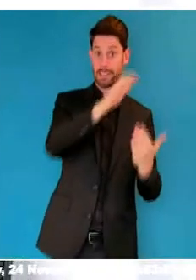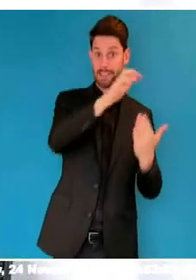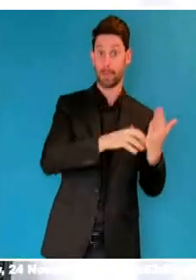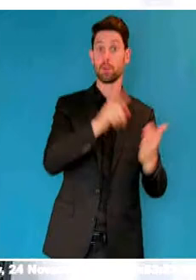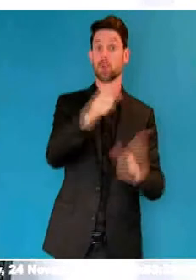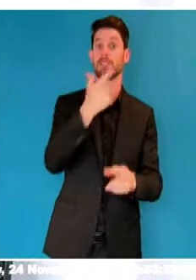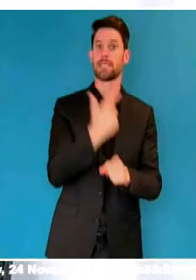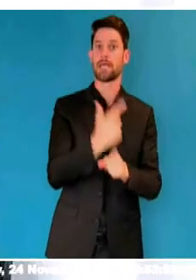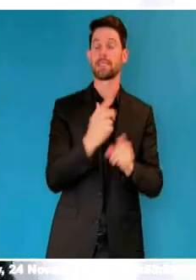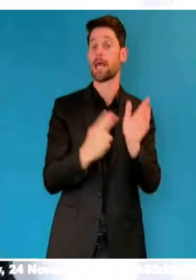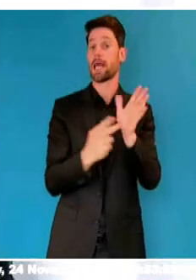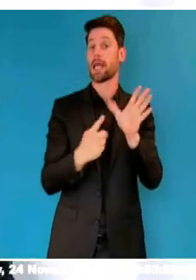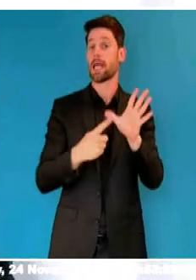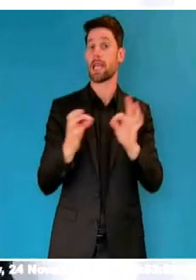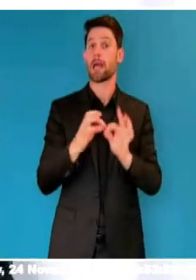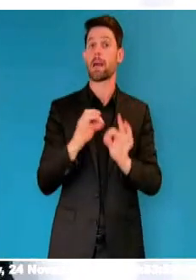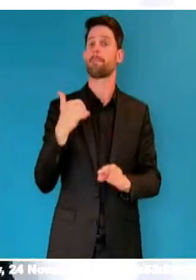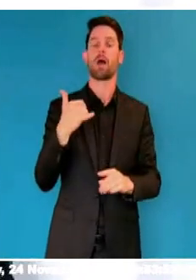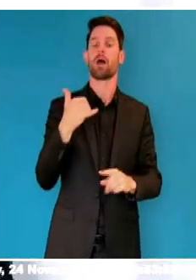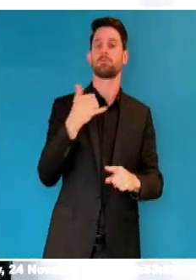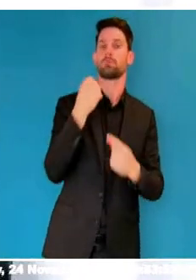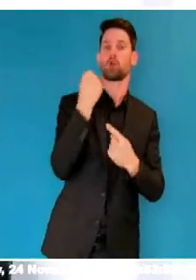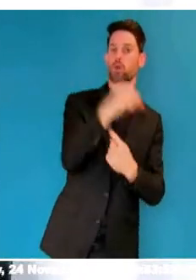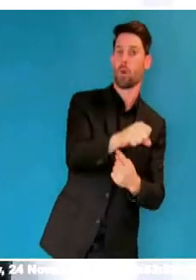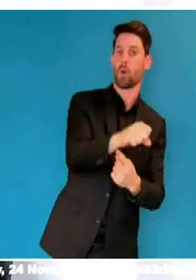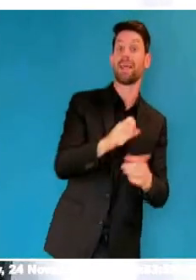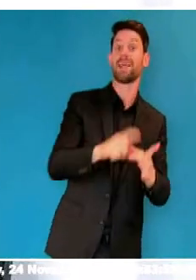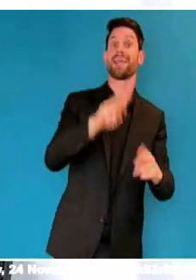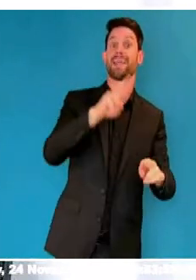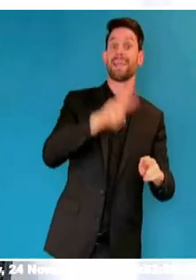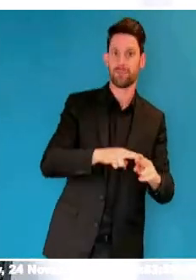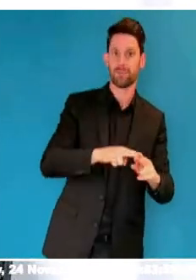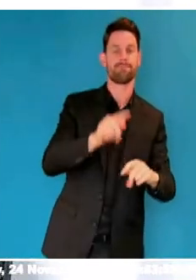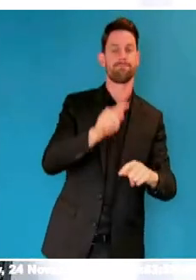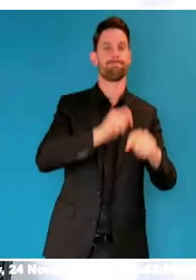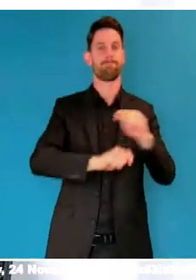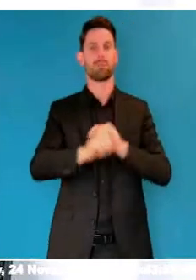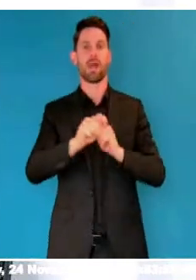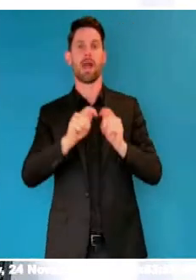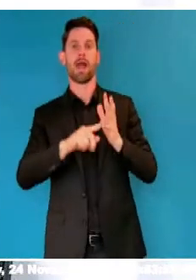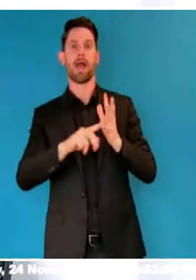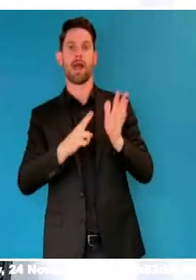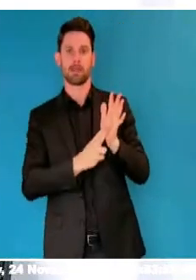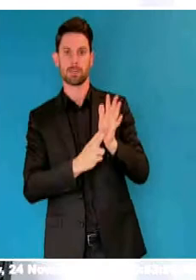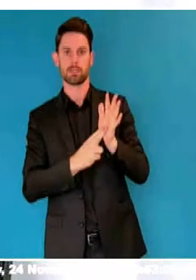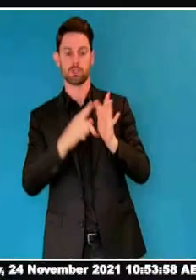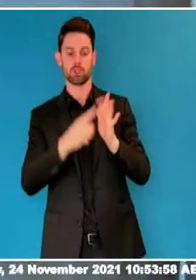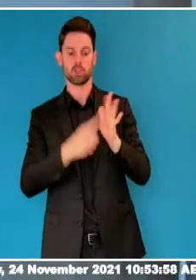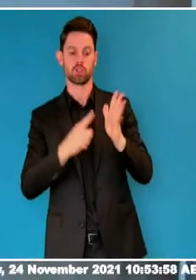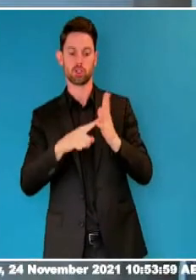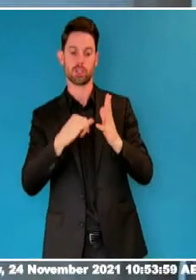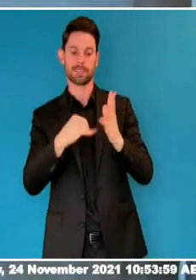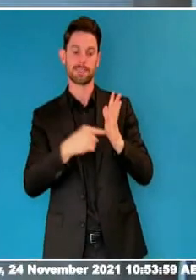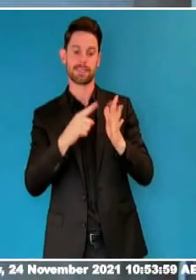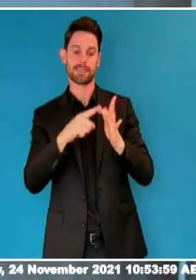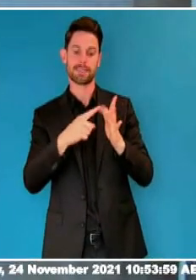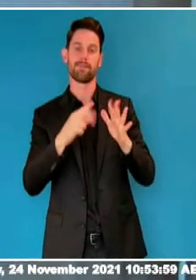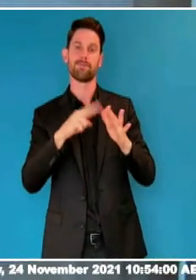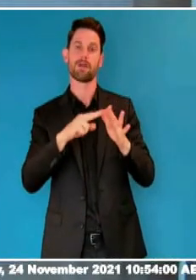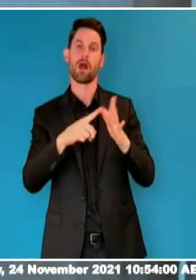adjustment where to do so would cause unjustifiable hardship, and that alternatives would be considered and discussed?